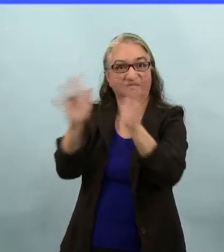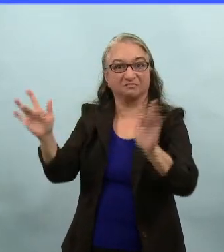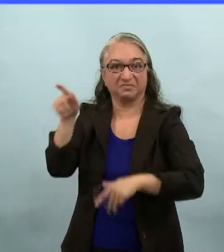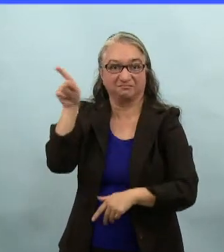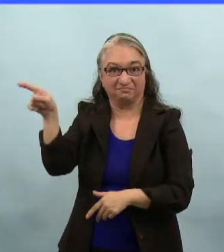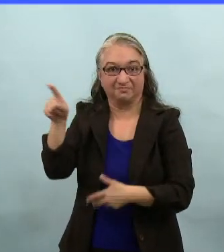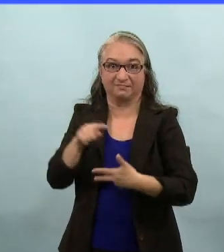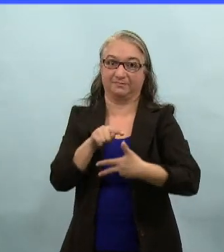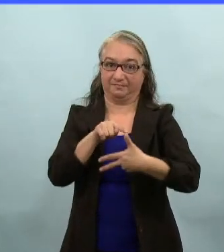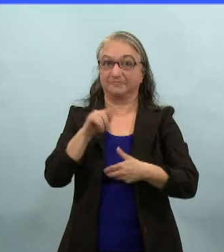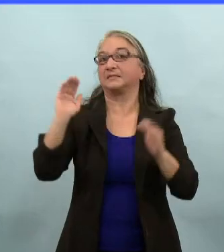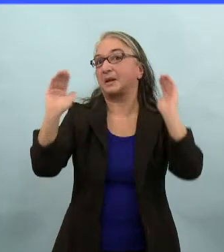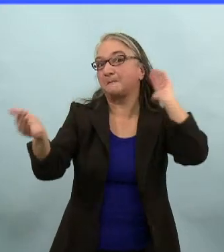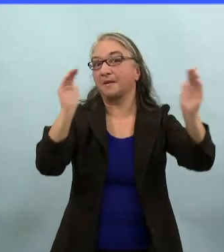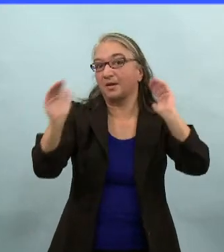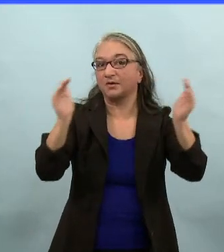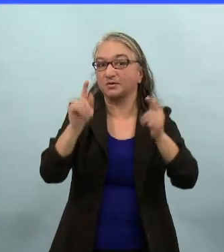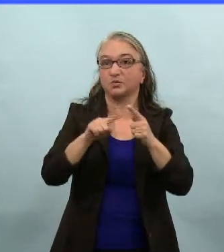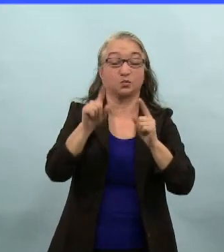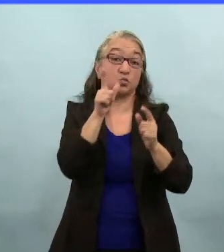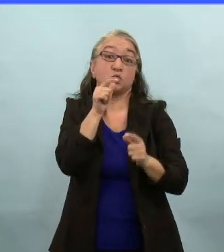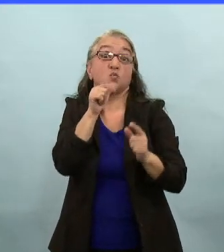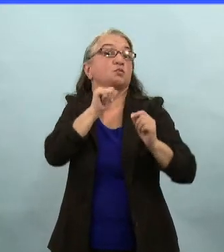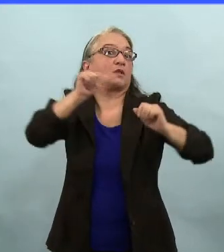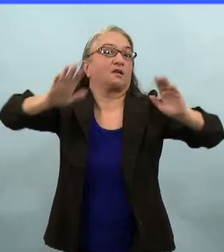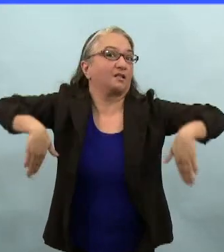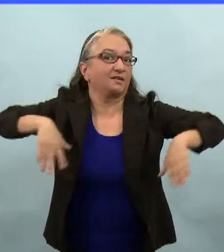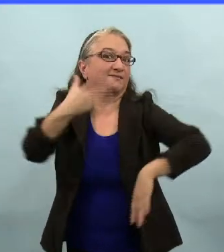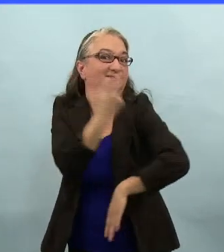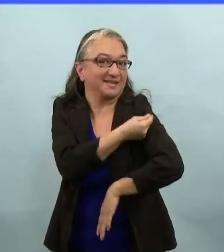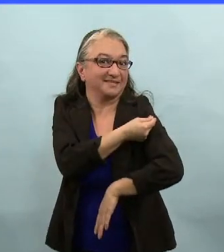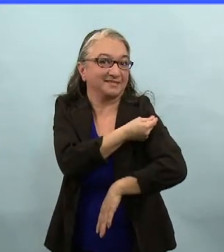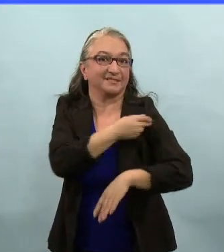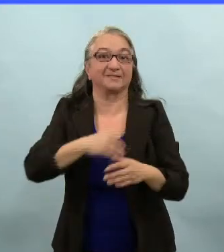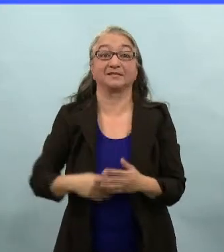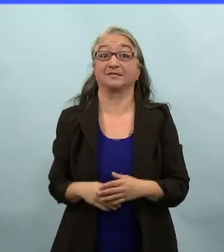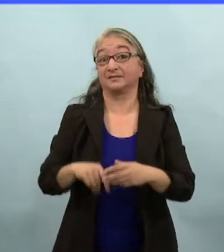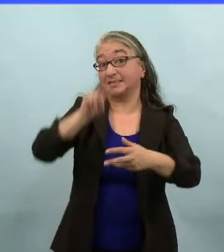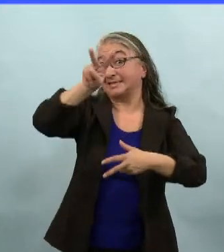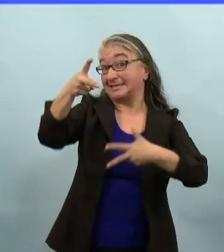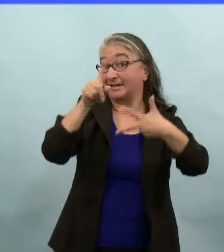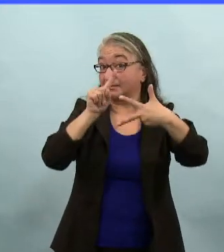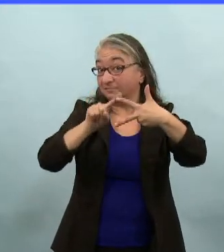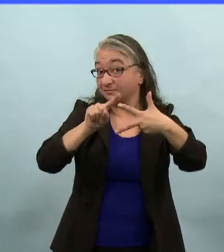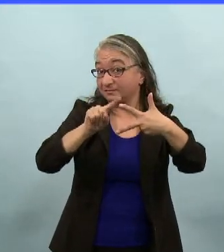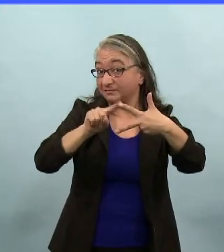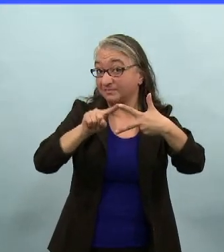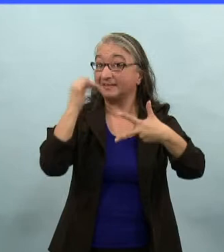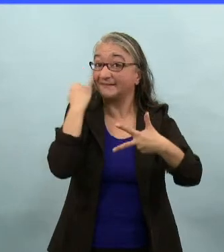if you have had two doses you are 19 times less likely to be admitted to the icu